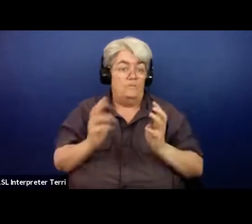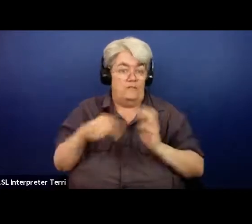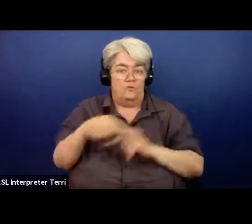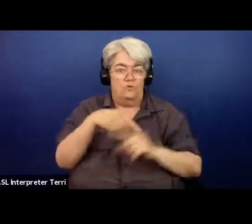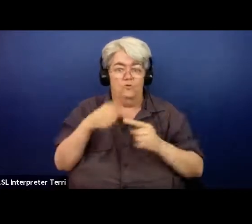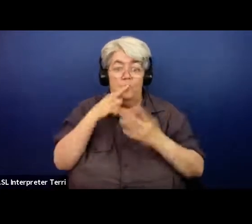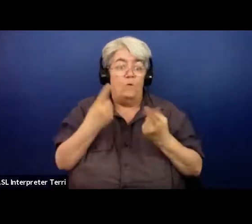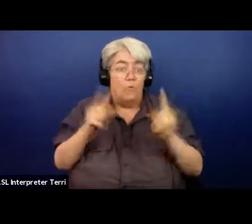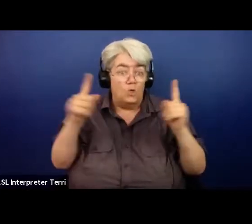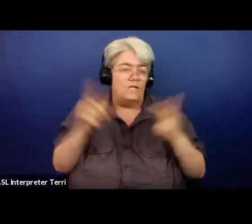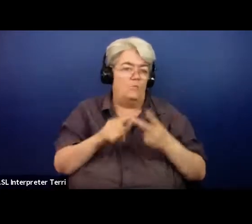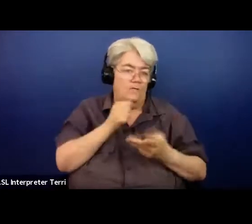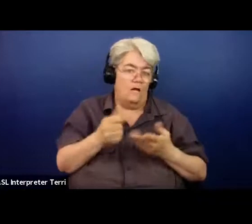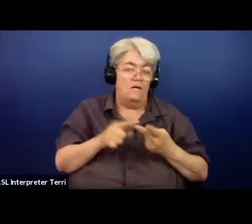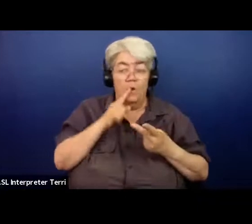sites. We've done that with quarterly calls.